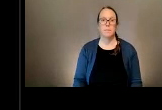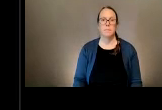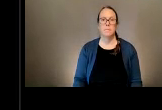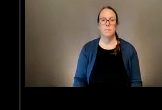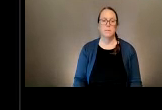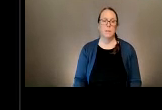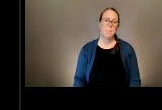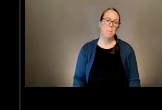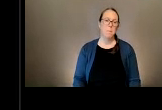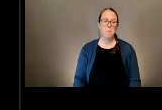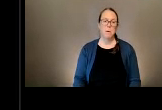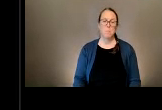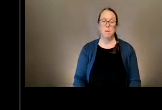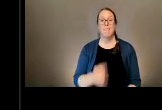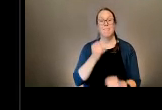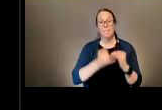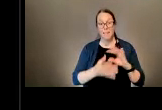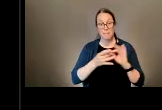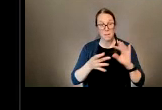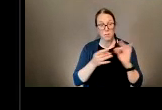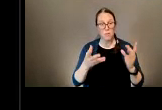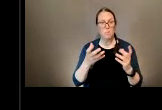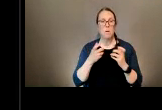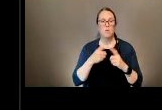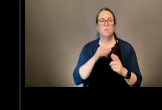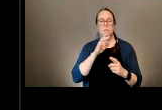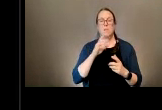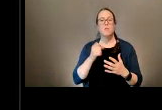And finally, just to touch on, someone asked a question,